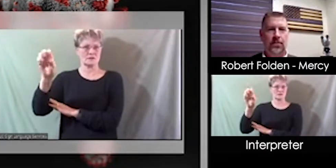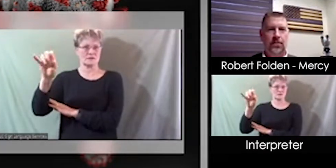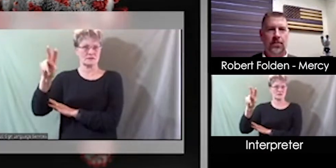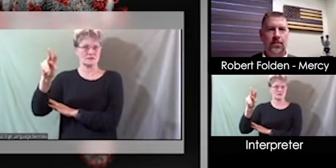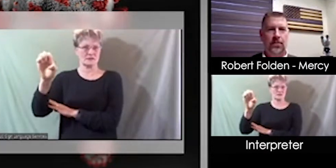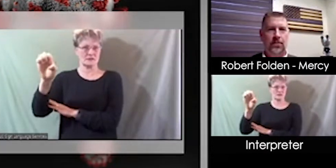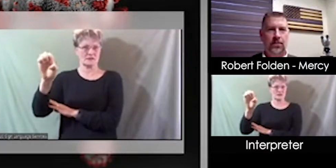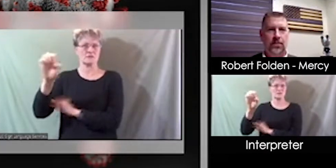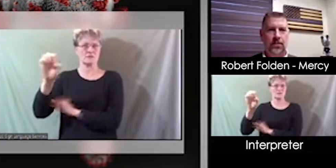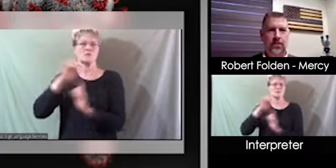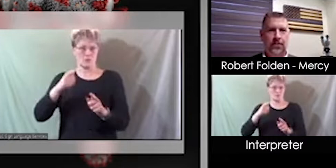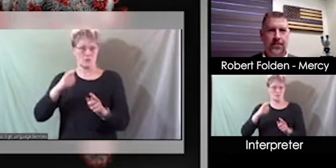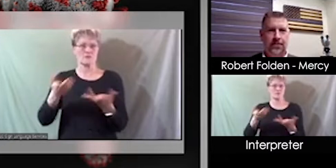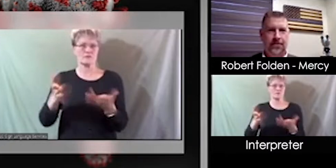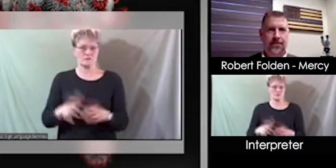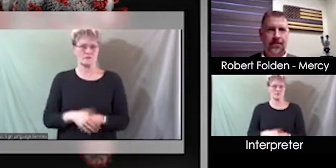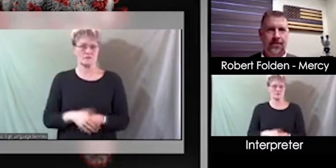media for questions.